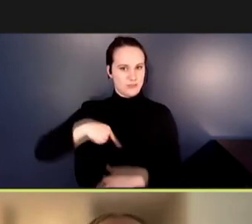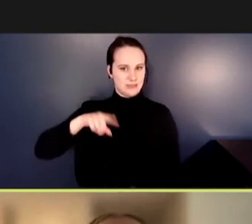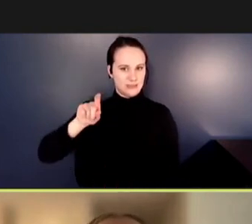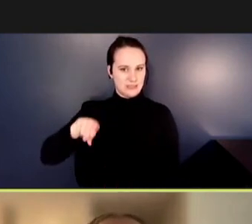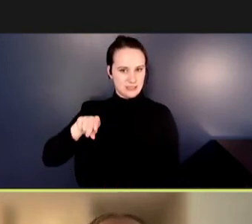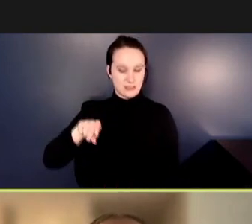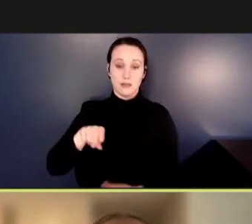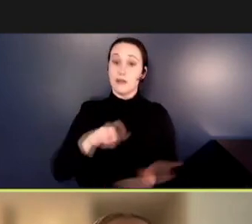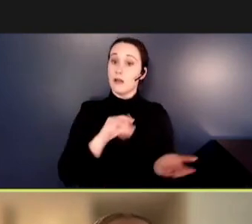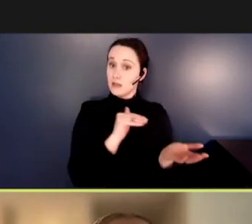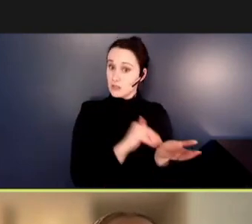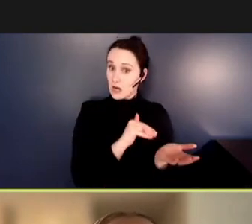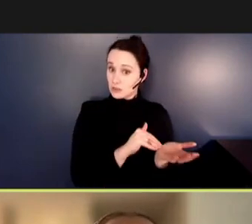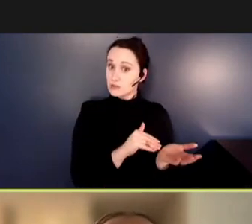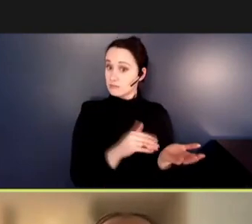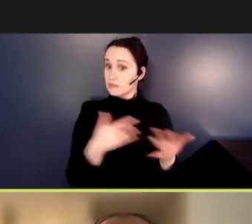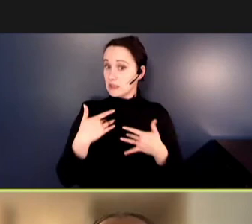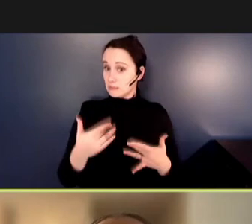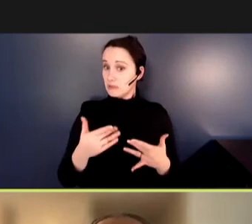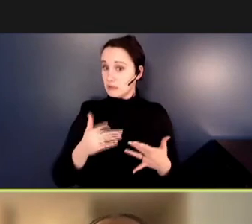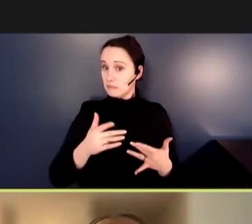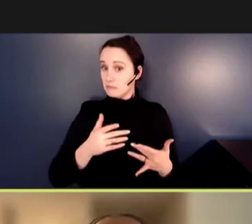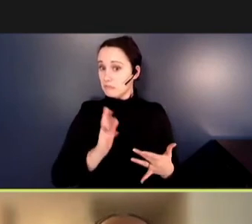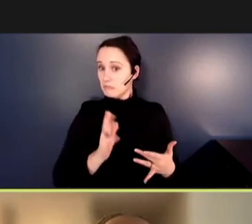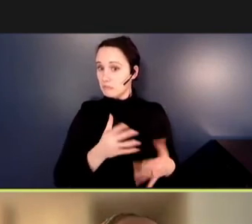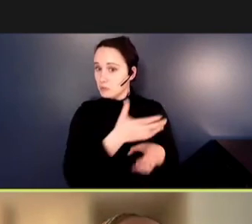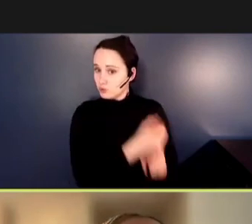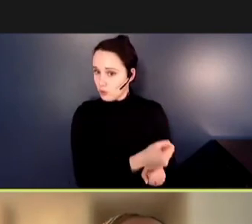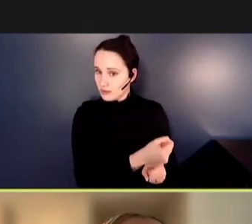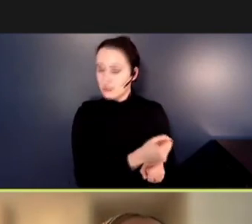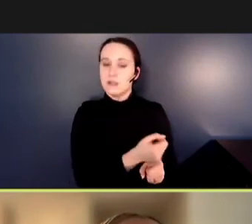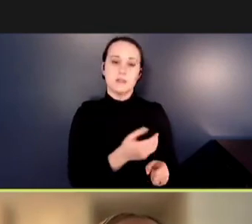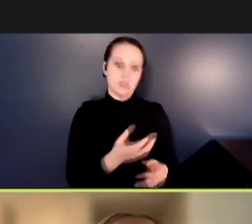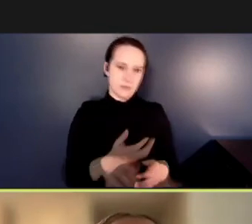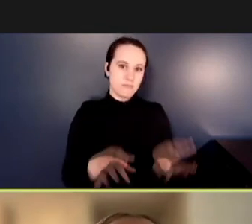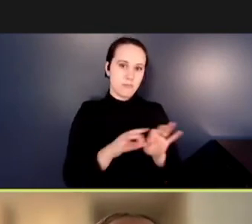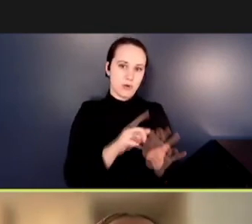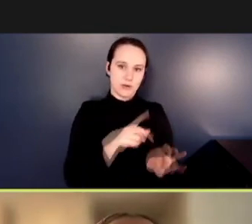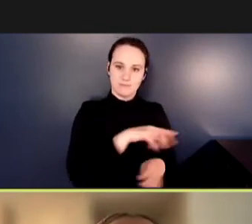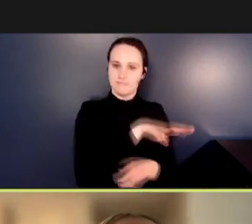messengers, so it's important that you're integrated into policy advocacy efforts to